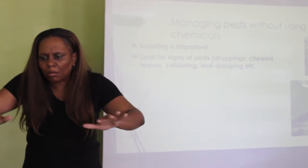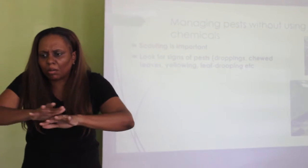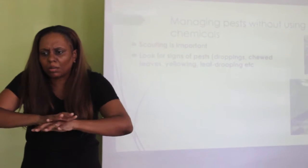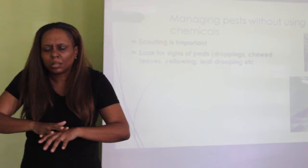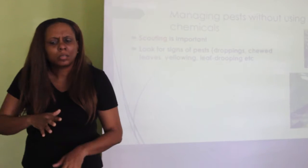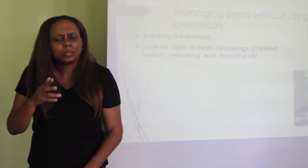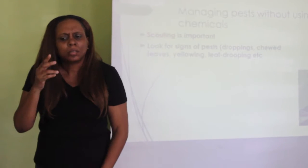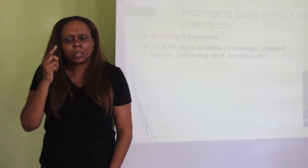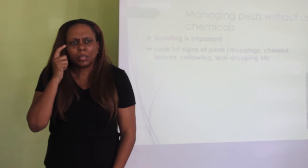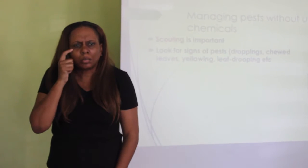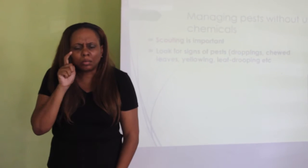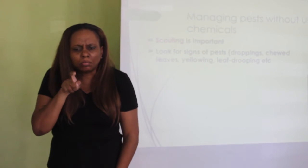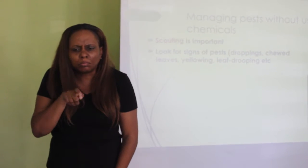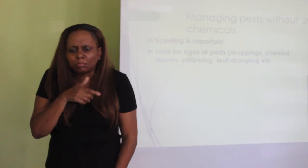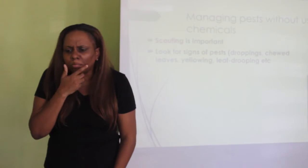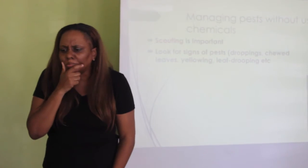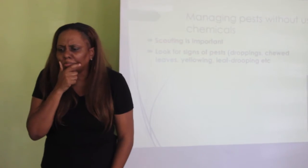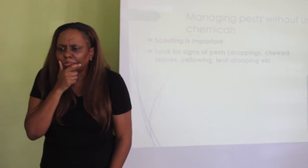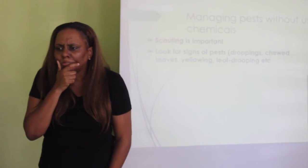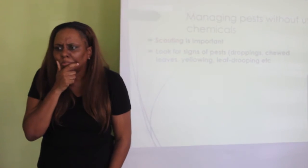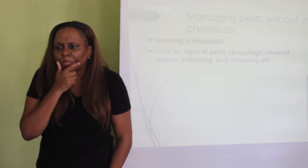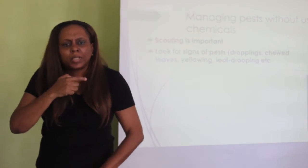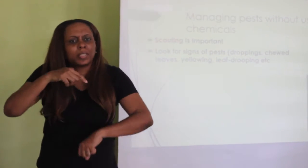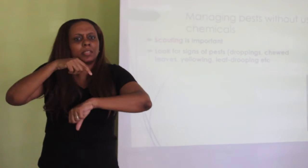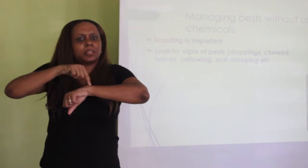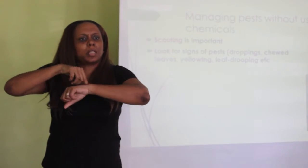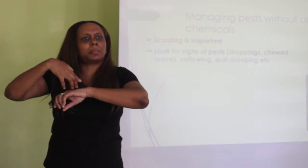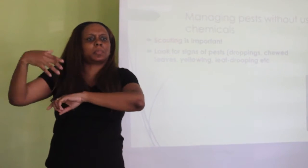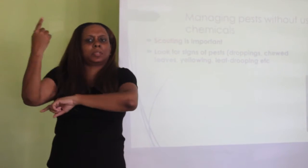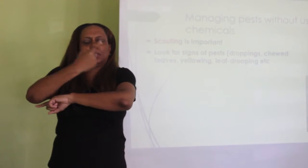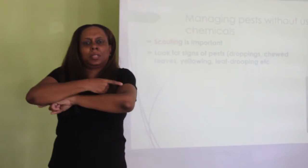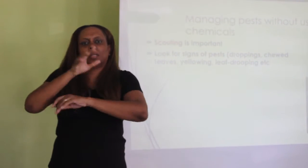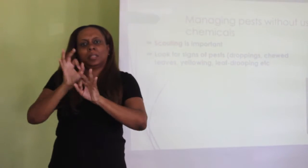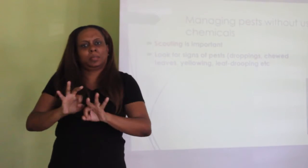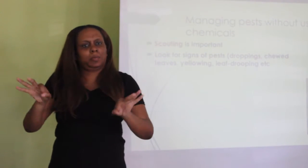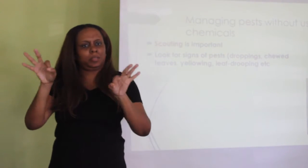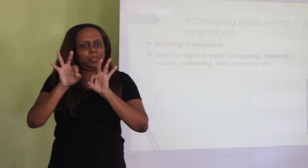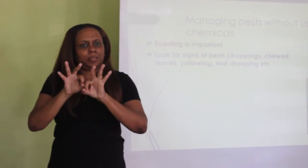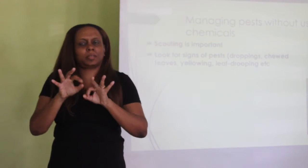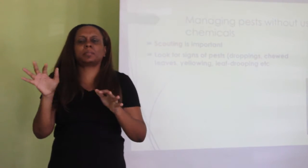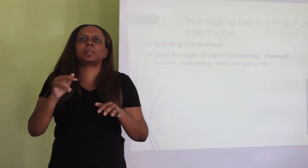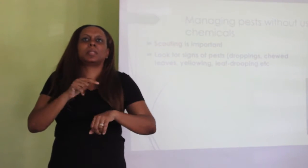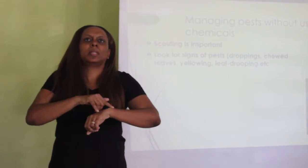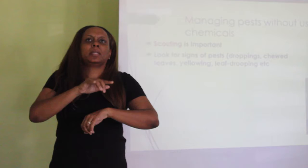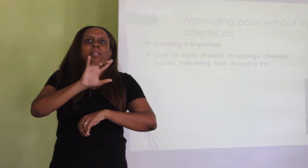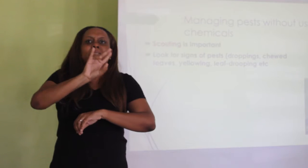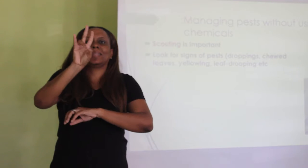now what time of the day is important because between let's say seven in the morning and